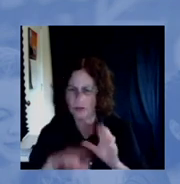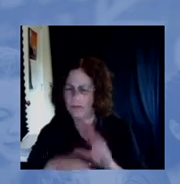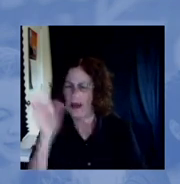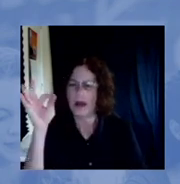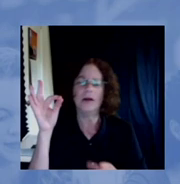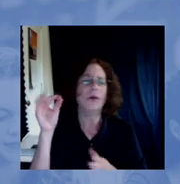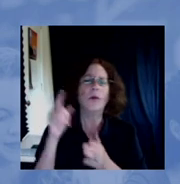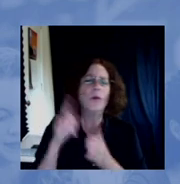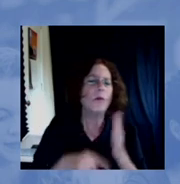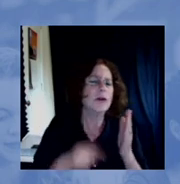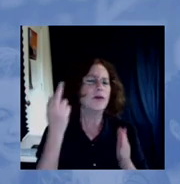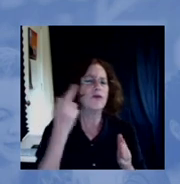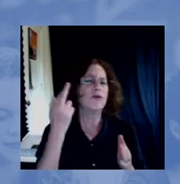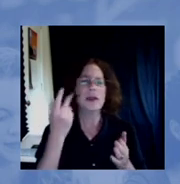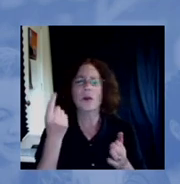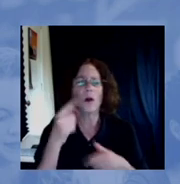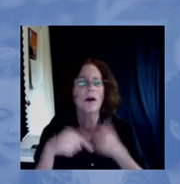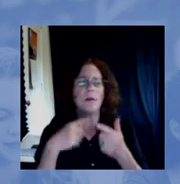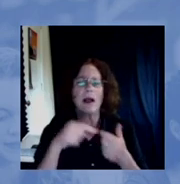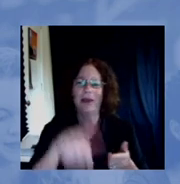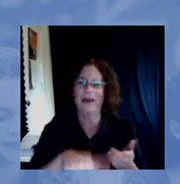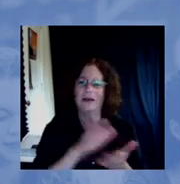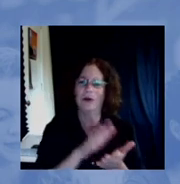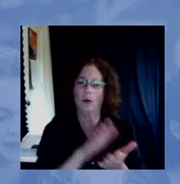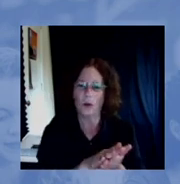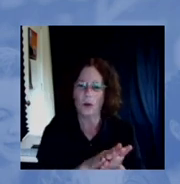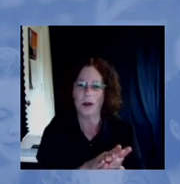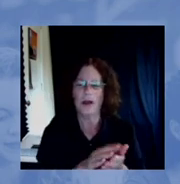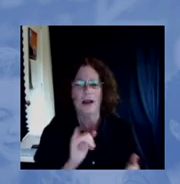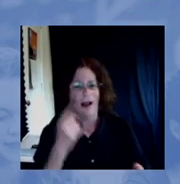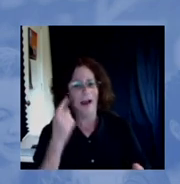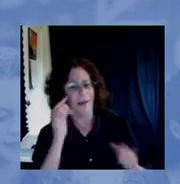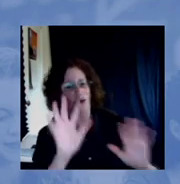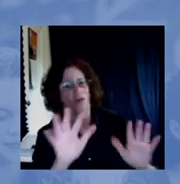THIS SCHOOL THAT I WOULD CONSIDER A GREAT SCHOOL, WHAT IS IT ABOUT THIS SCHOOL THAT